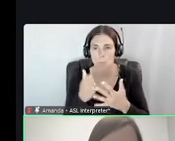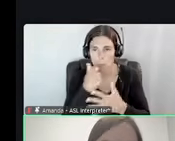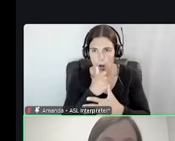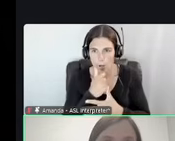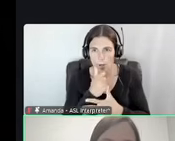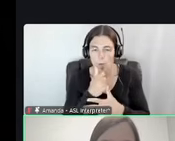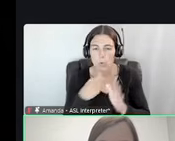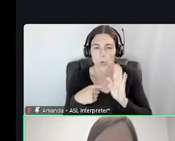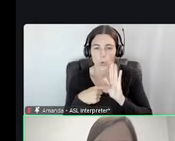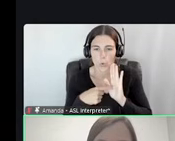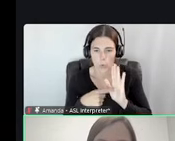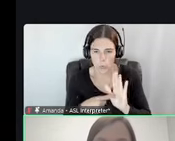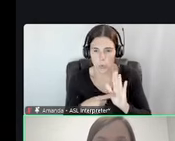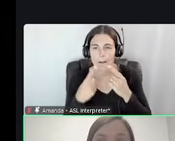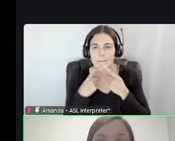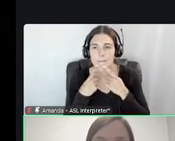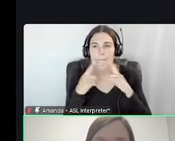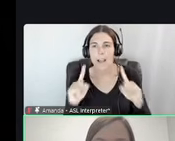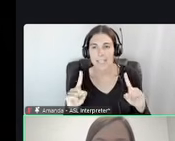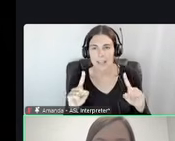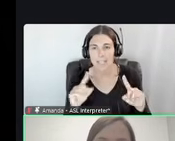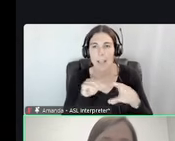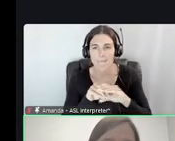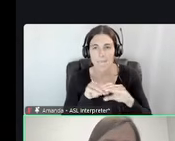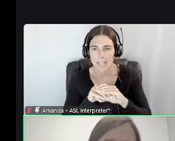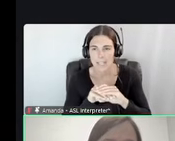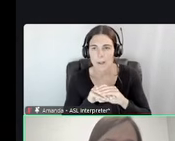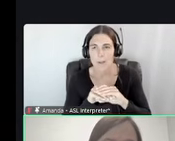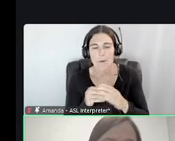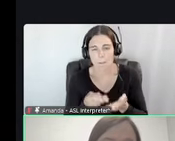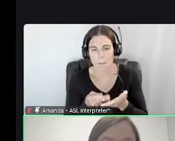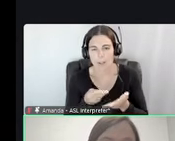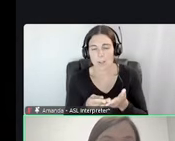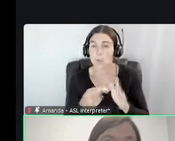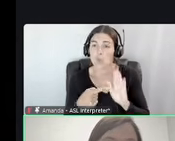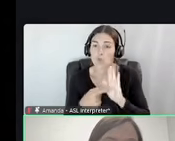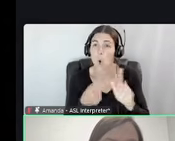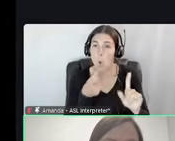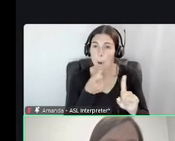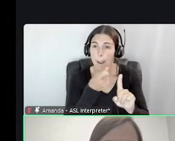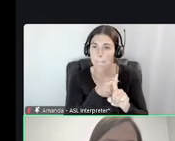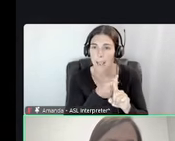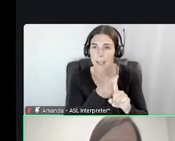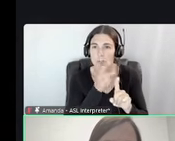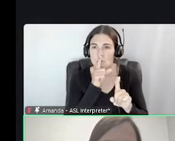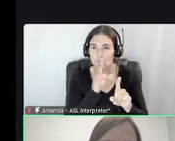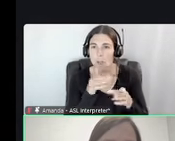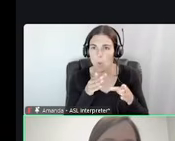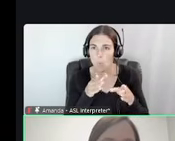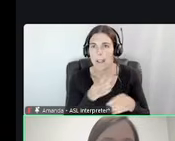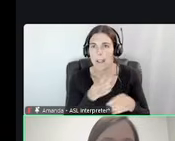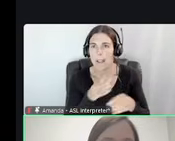efficient investment of these dollars and to show impact in real ways in rural communities. And so